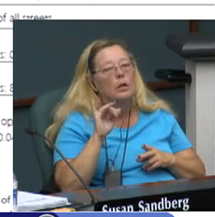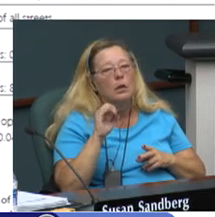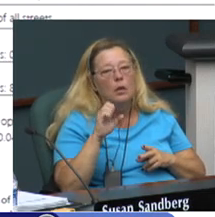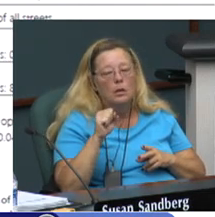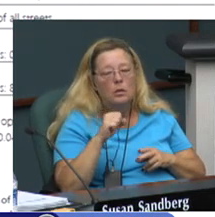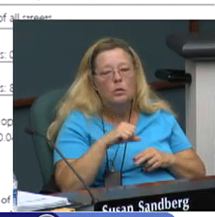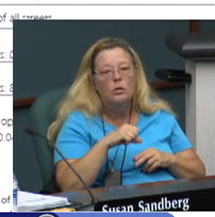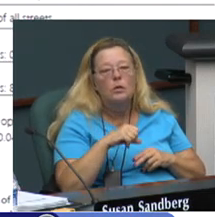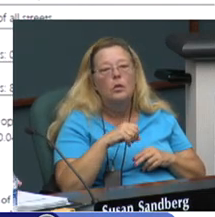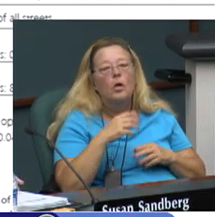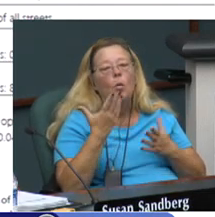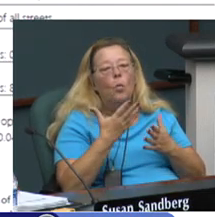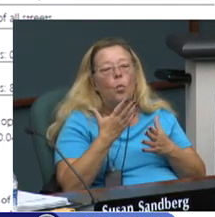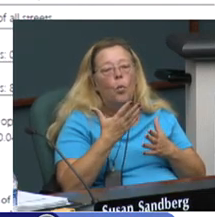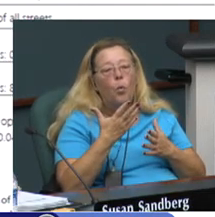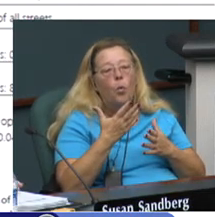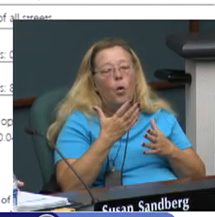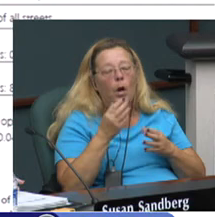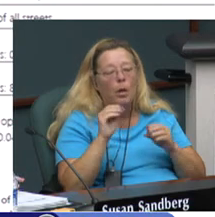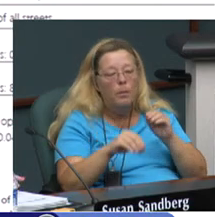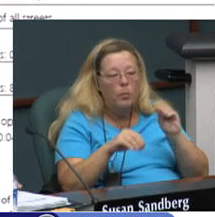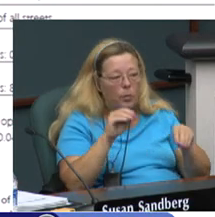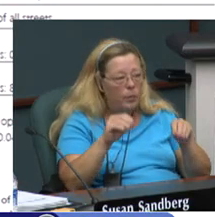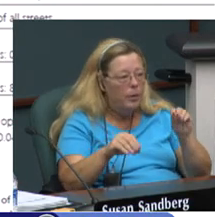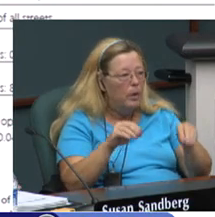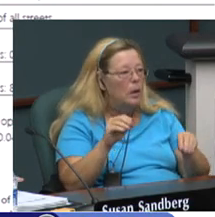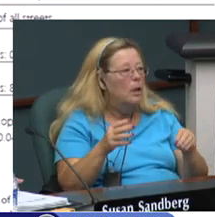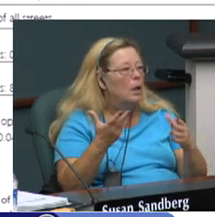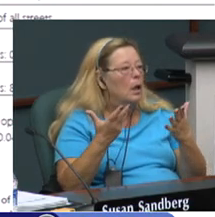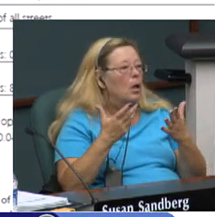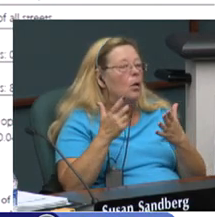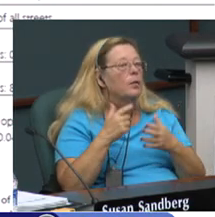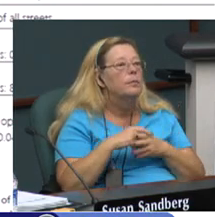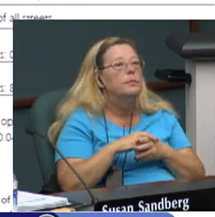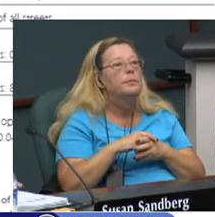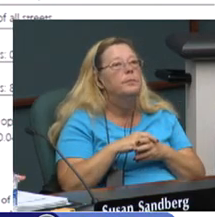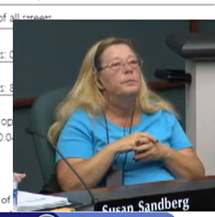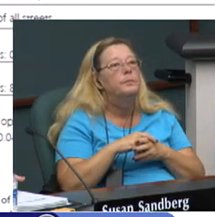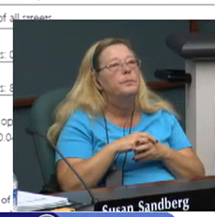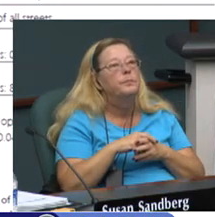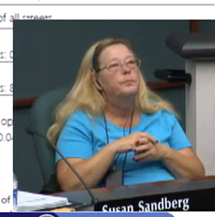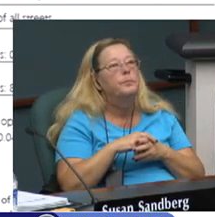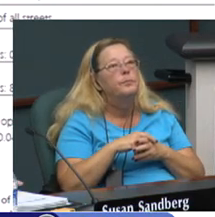utilities glow and what-have-you the little image on